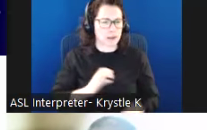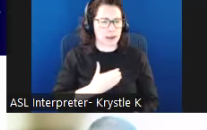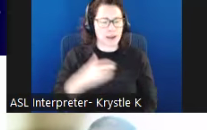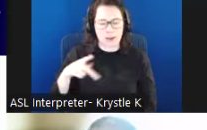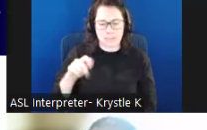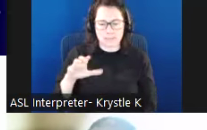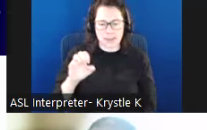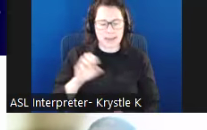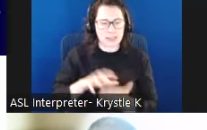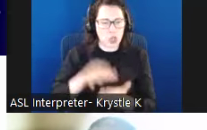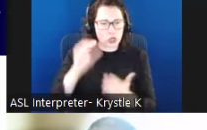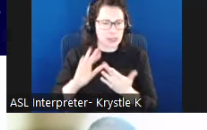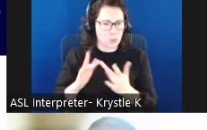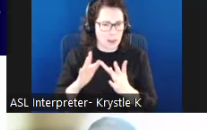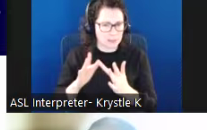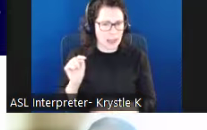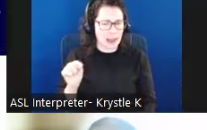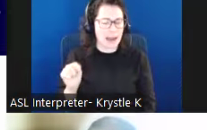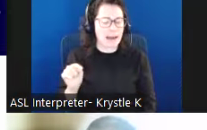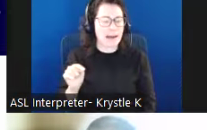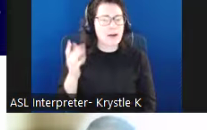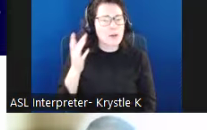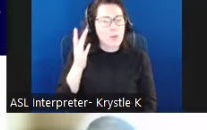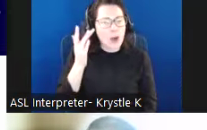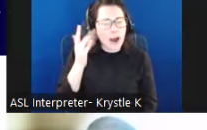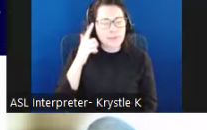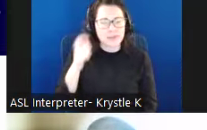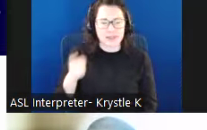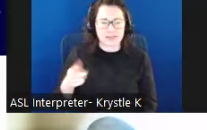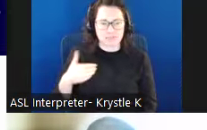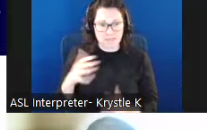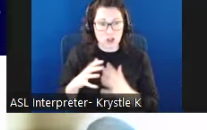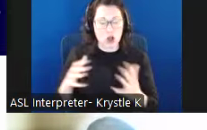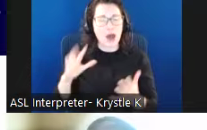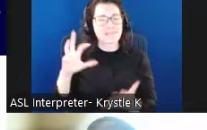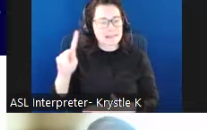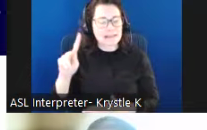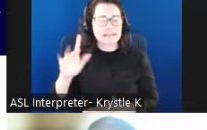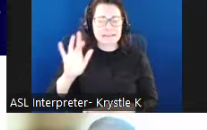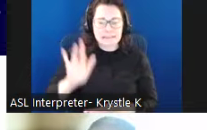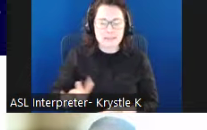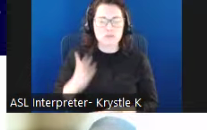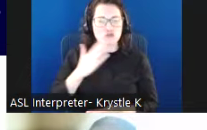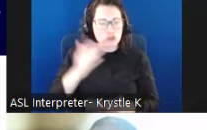website, um, because there is a lot of